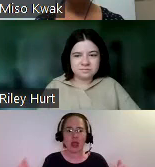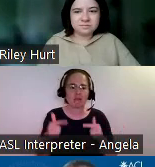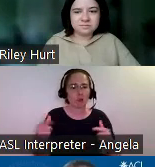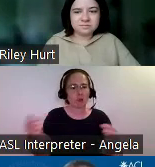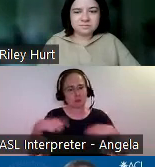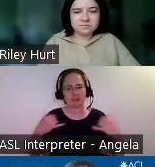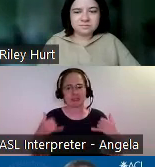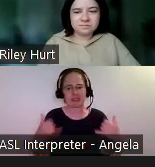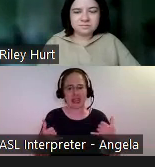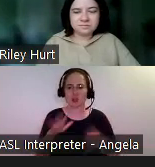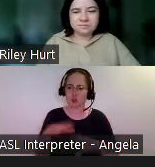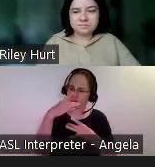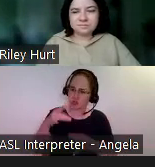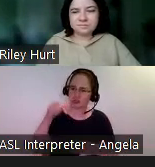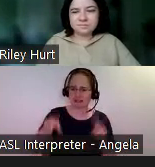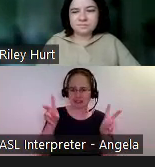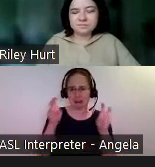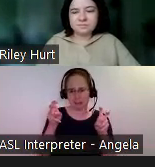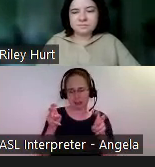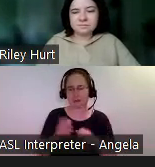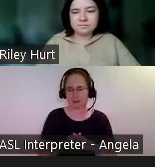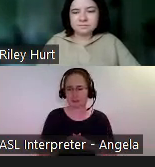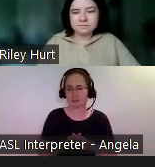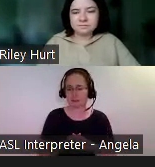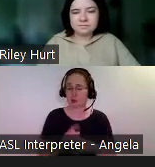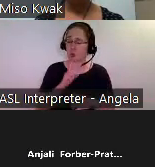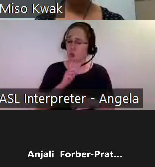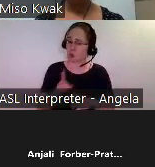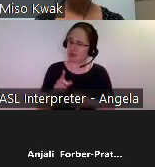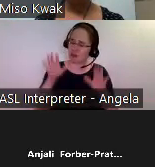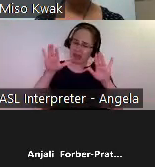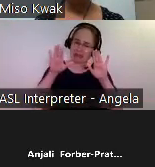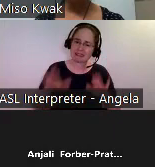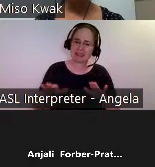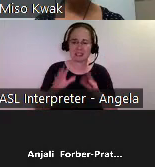and for your interest in this topic. I think this was really a fantastic webinar. I commend